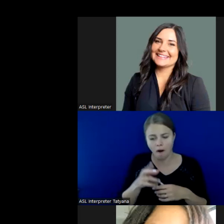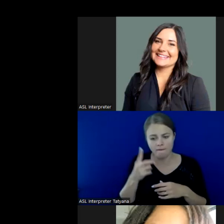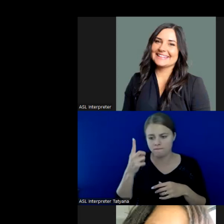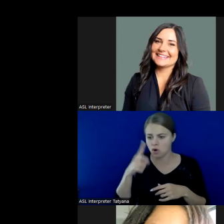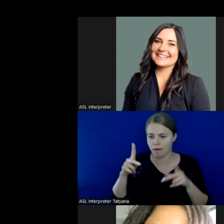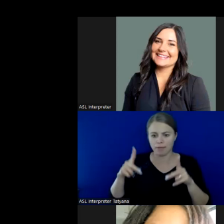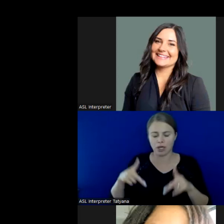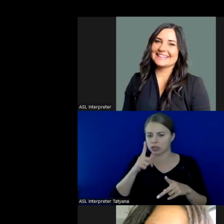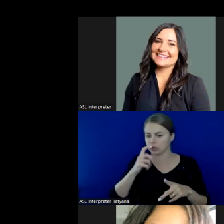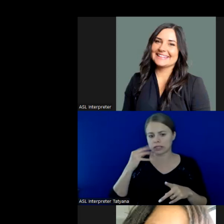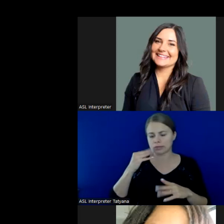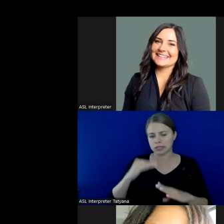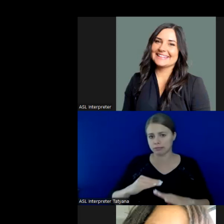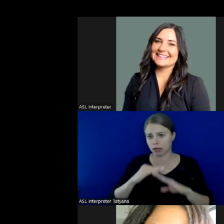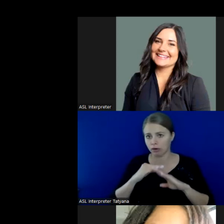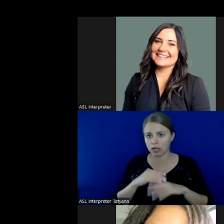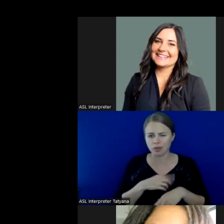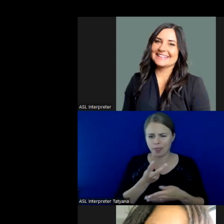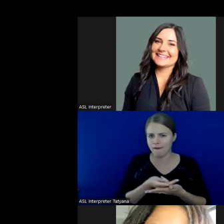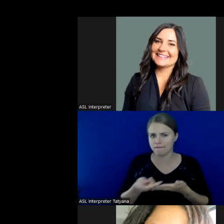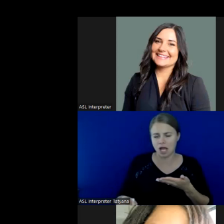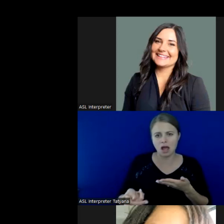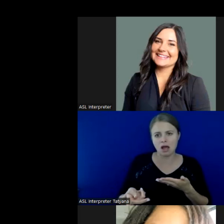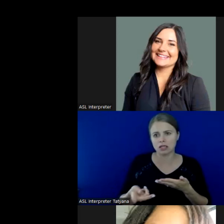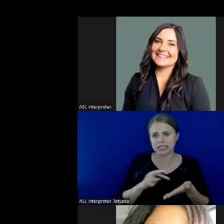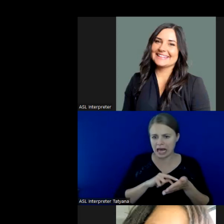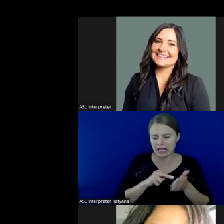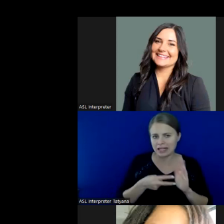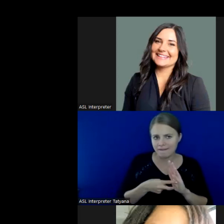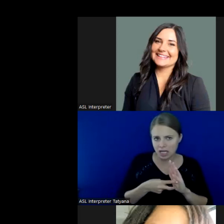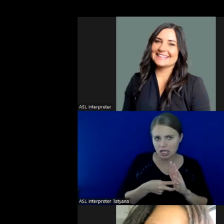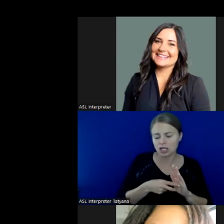So, that fails the very definition of what alternate access means.